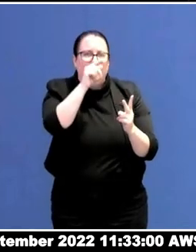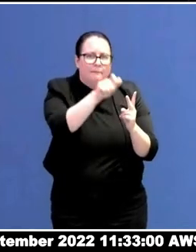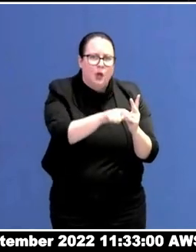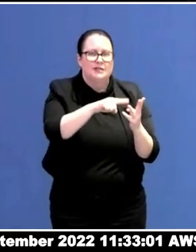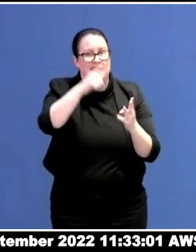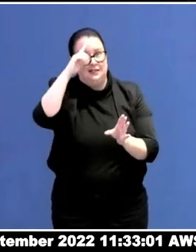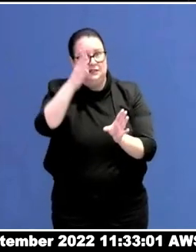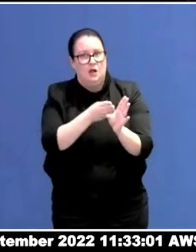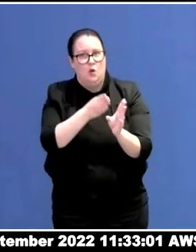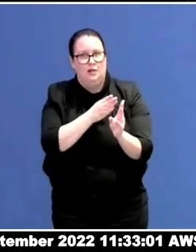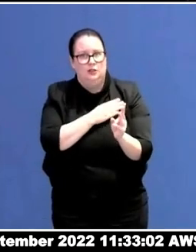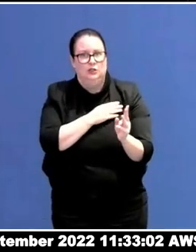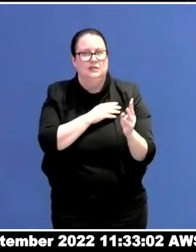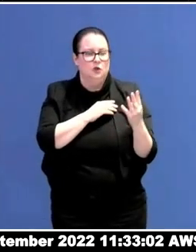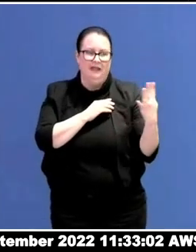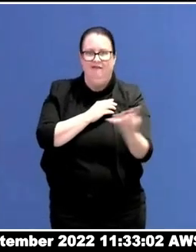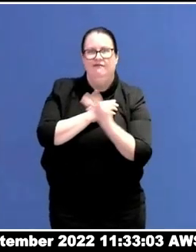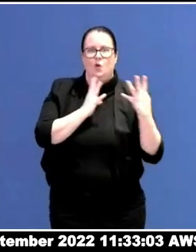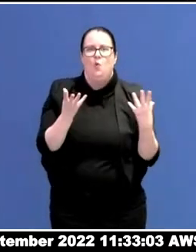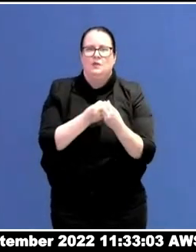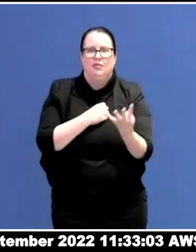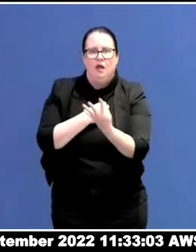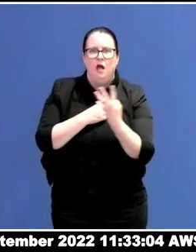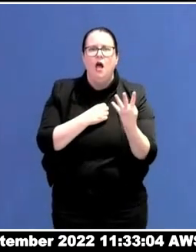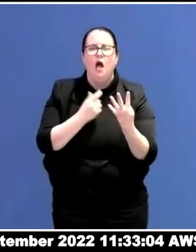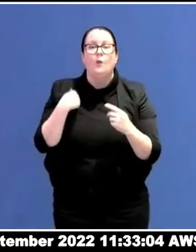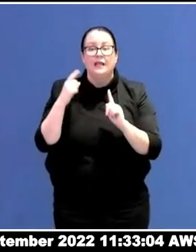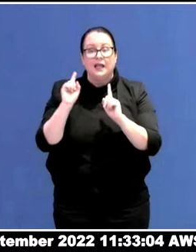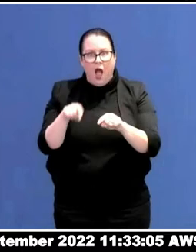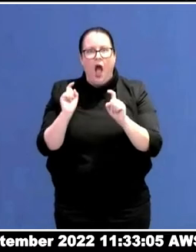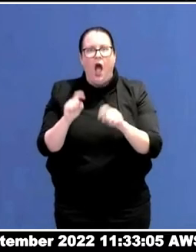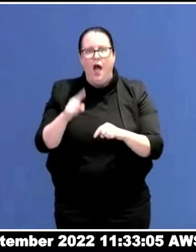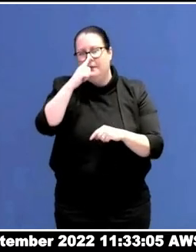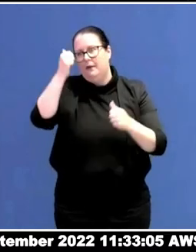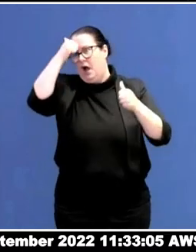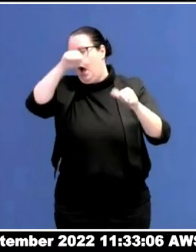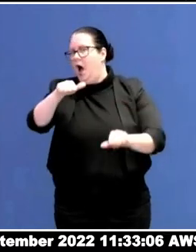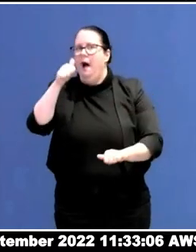came in once every week, we were very popular, so sometimes there would be two,